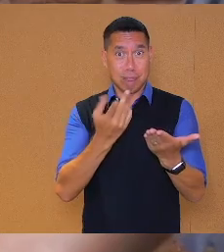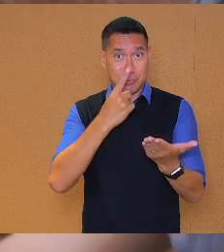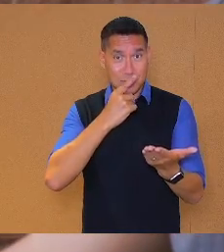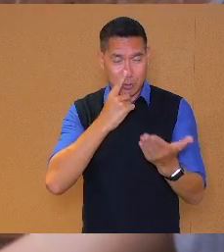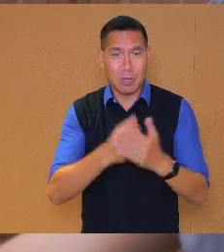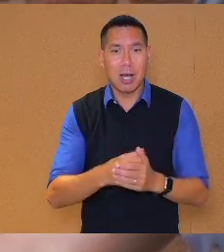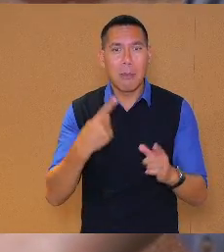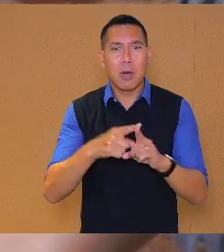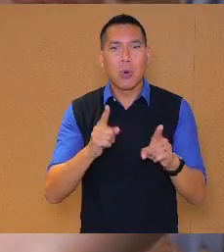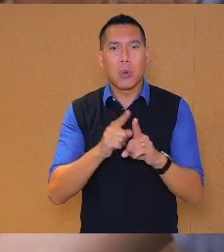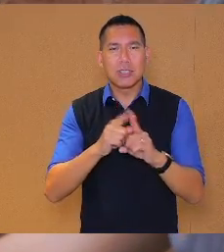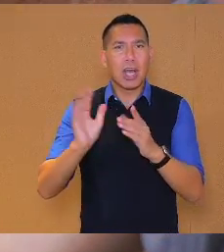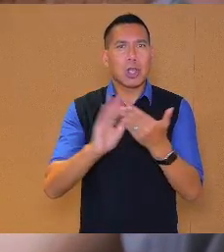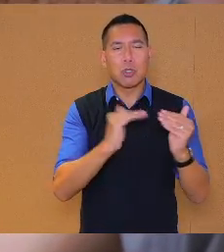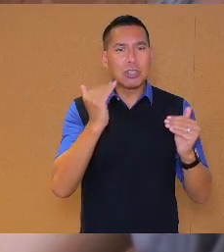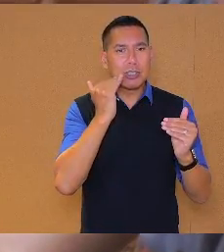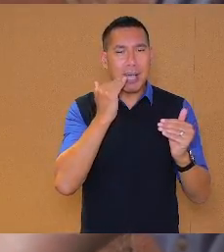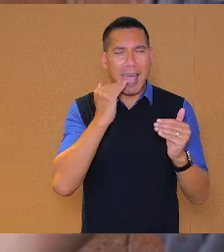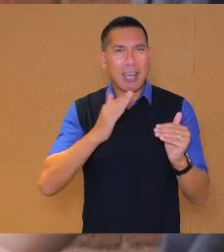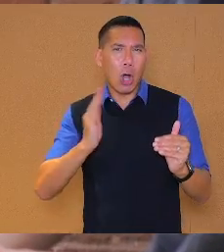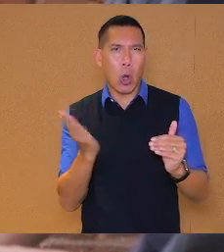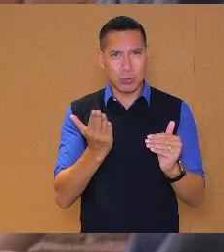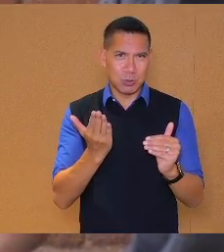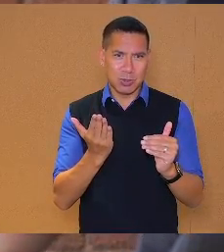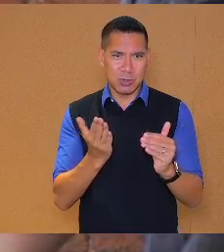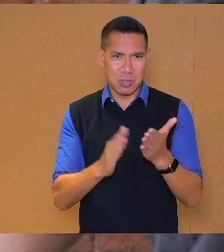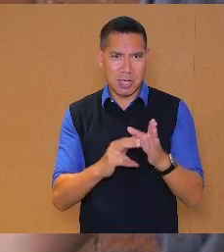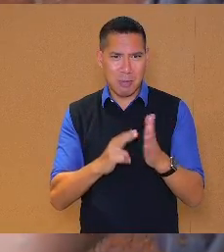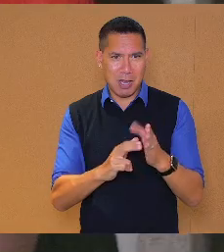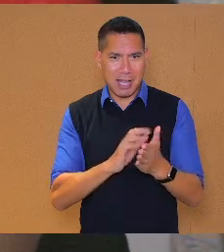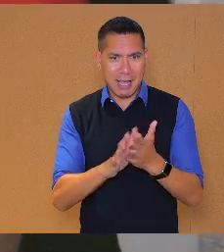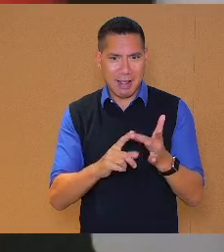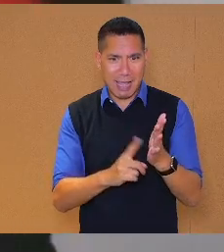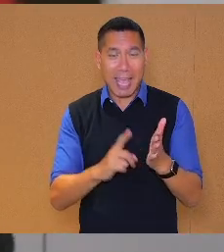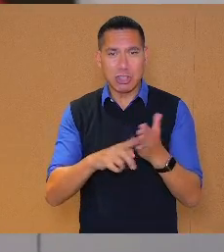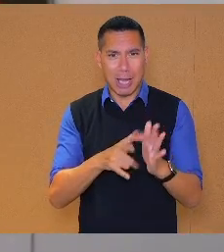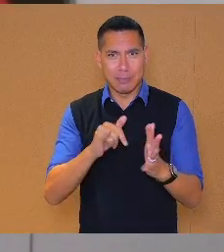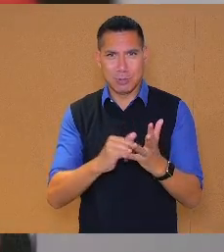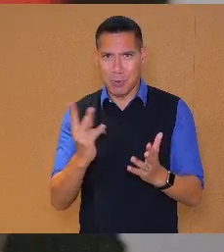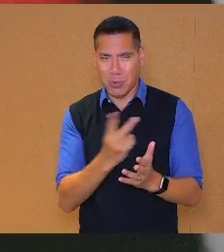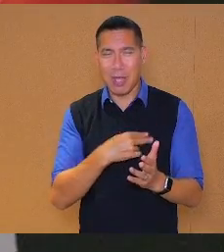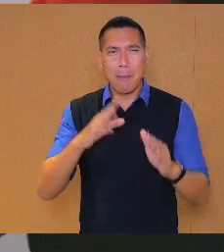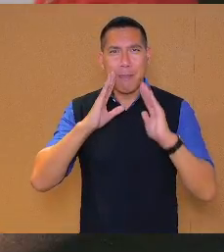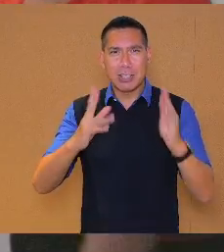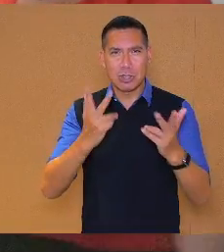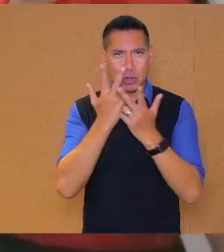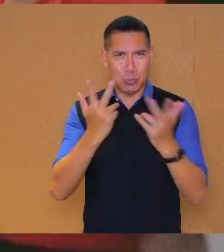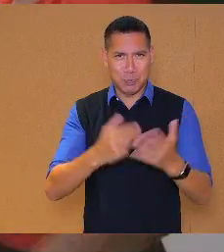superstar community champions and hosts for the awards, Manahil and James. What an amazing show.